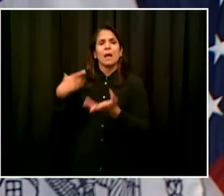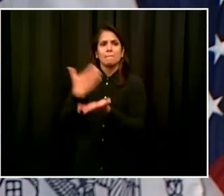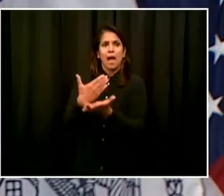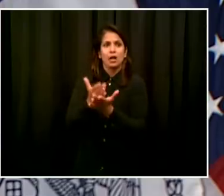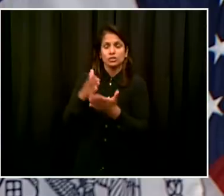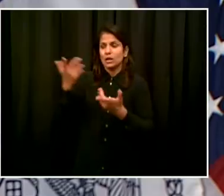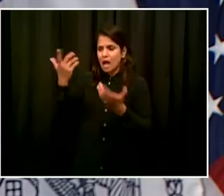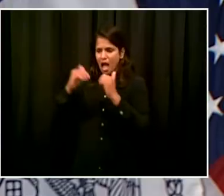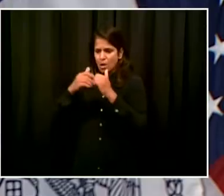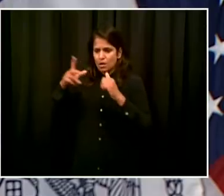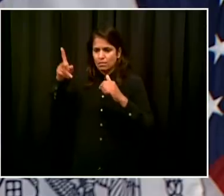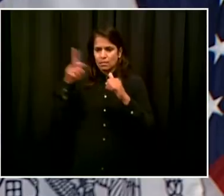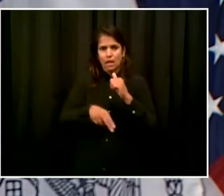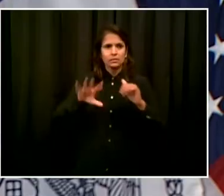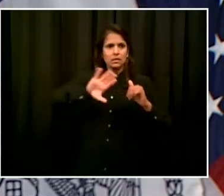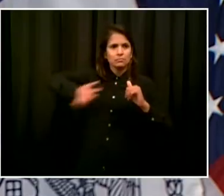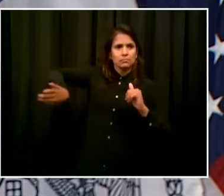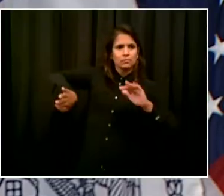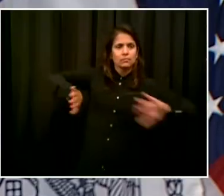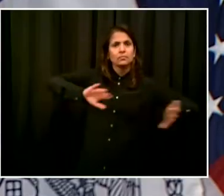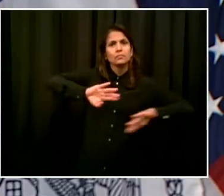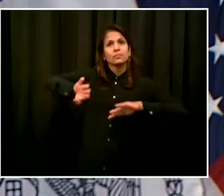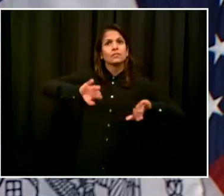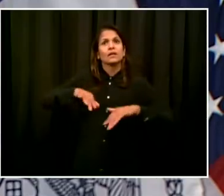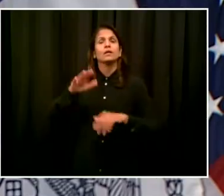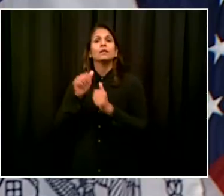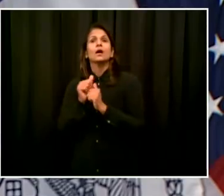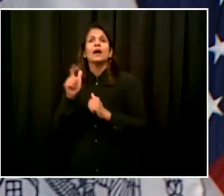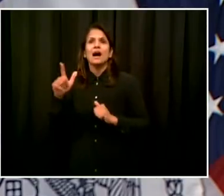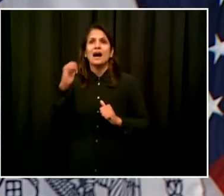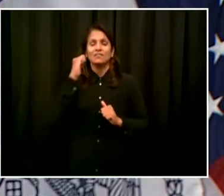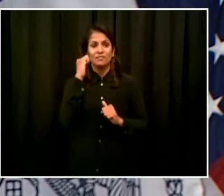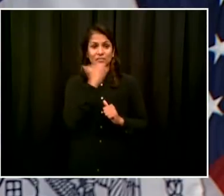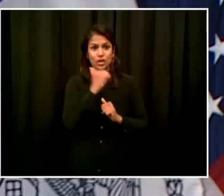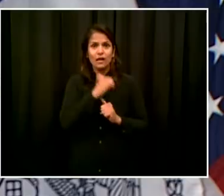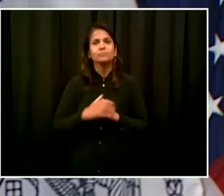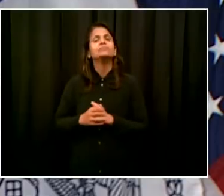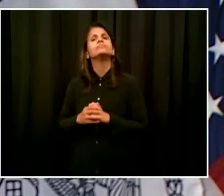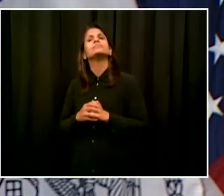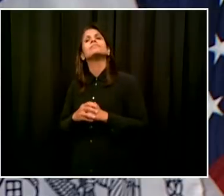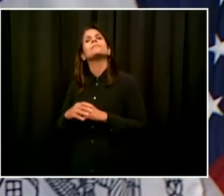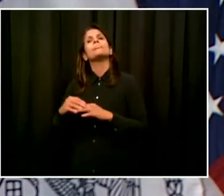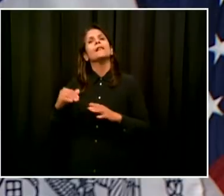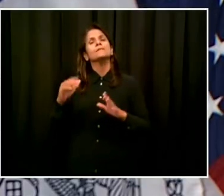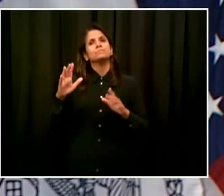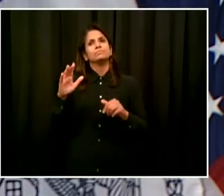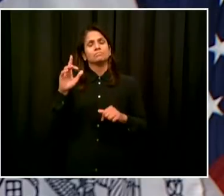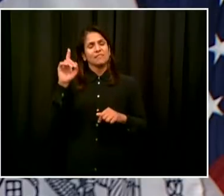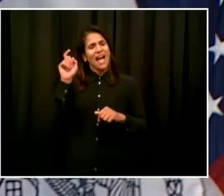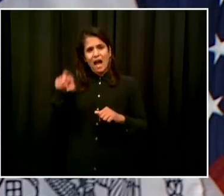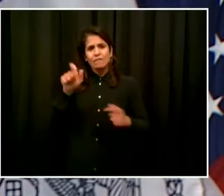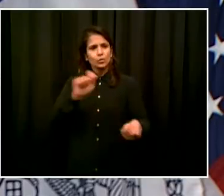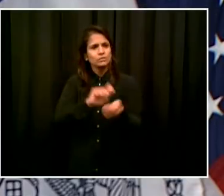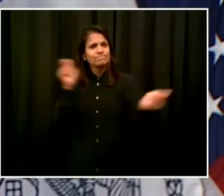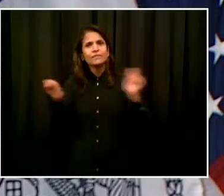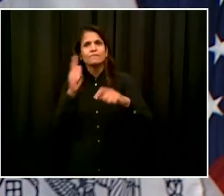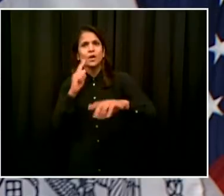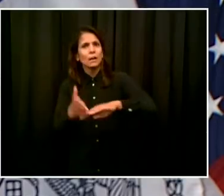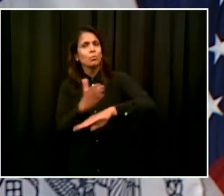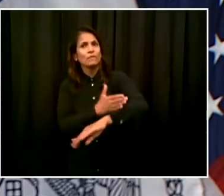BACK ON. I HAVE SAID WE WILL WORK WITH THEM ON THAT, BUT IT'S GOING TO BE A DAY-TO- DAY BASI.S